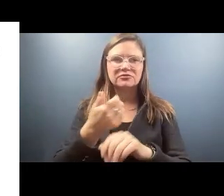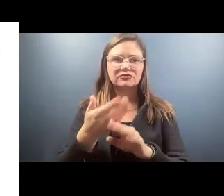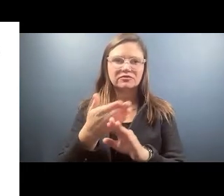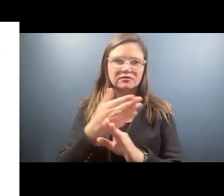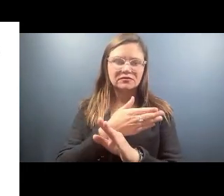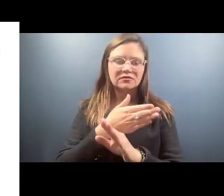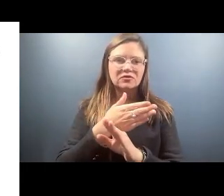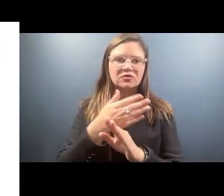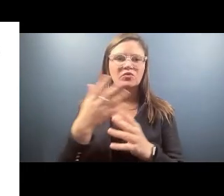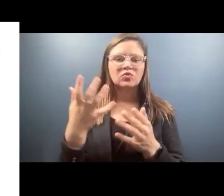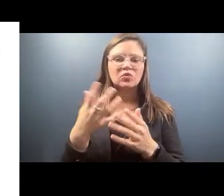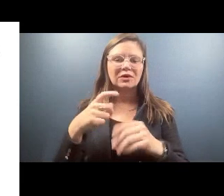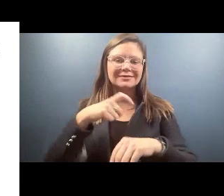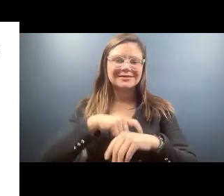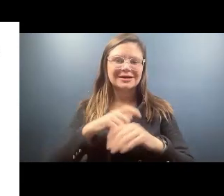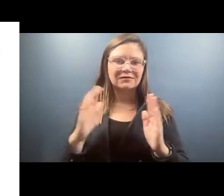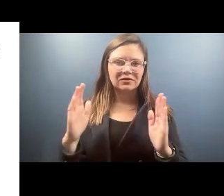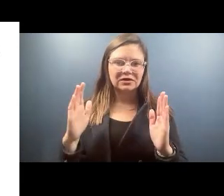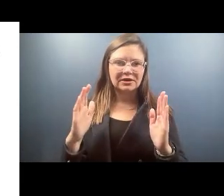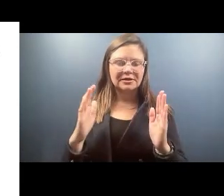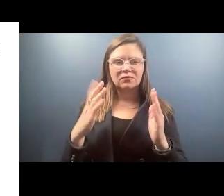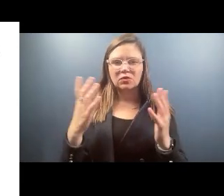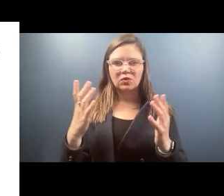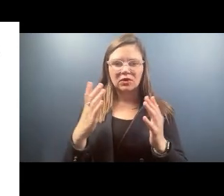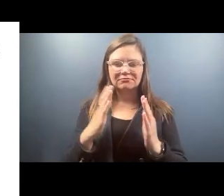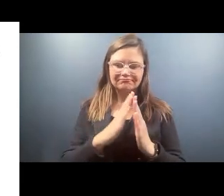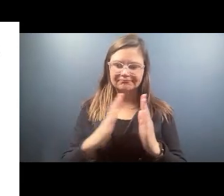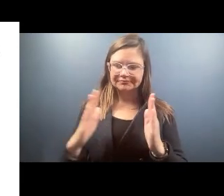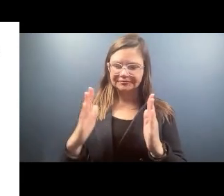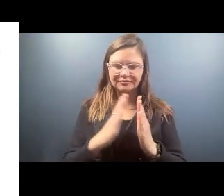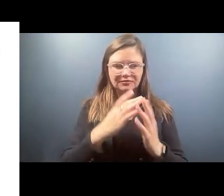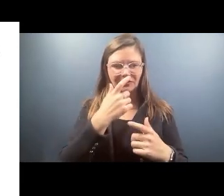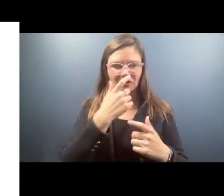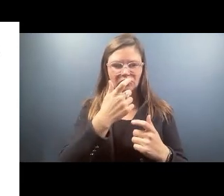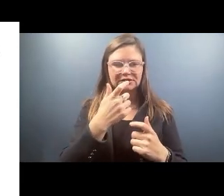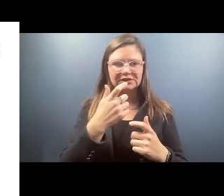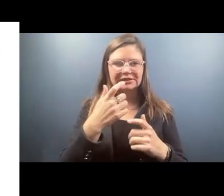Which time frame and for which periods are you interested in measuring and looking at data?